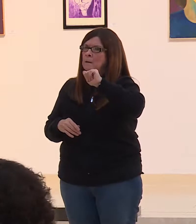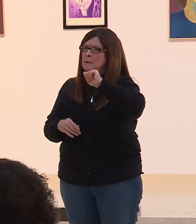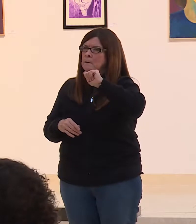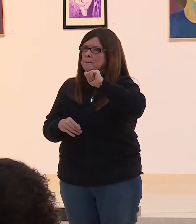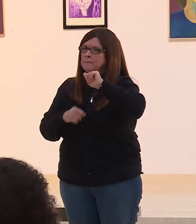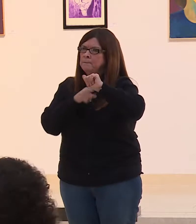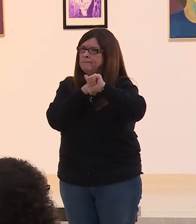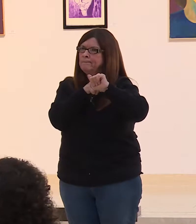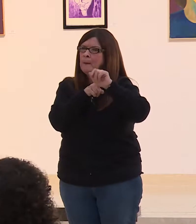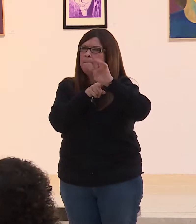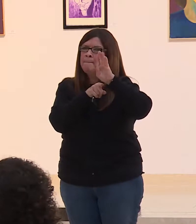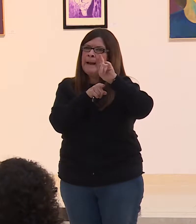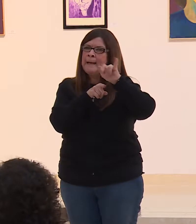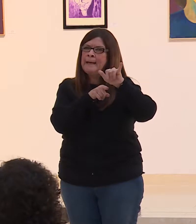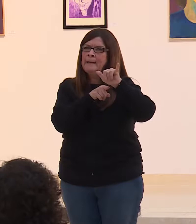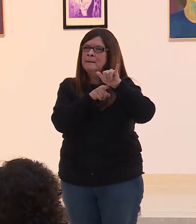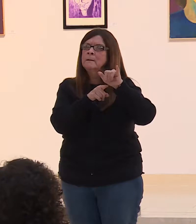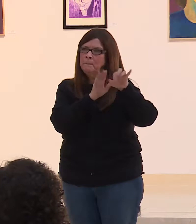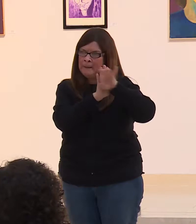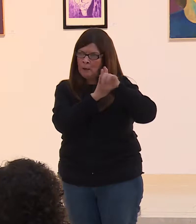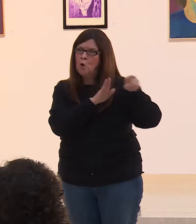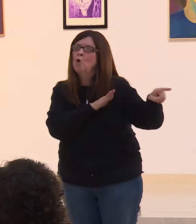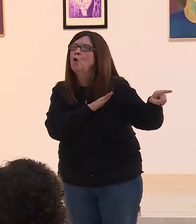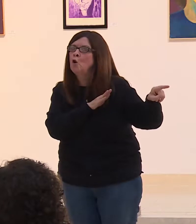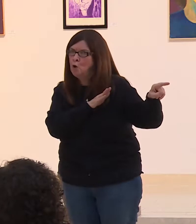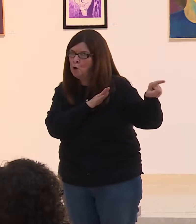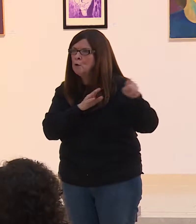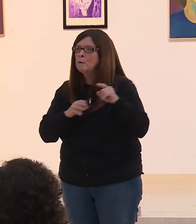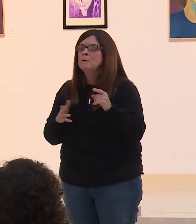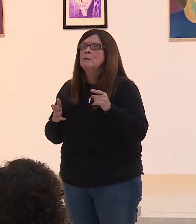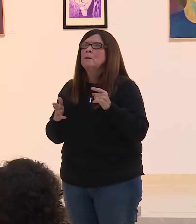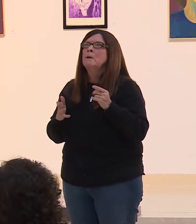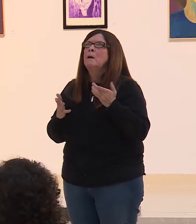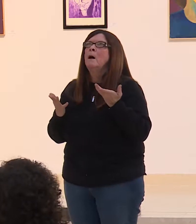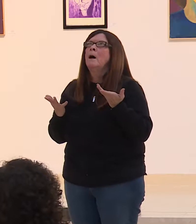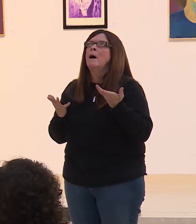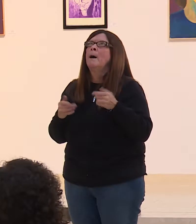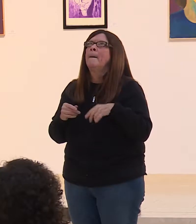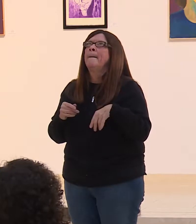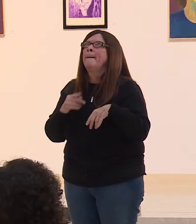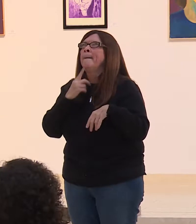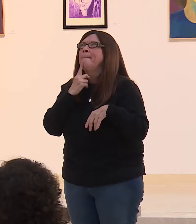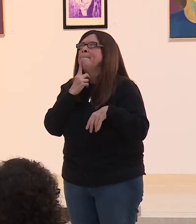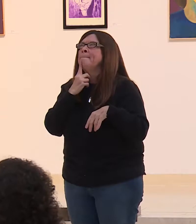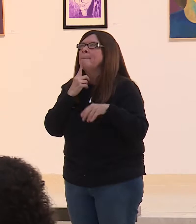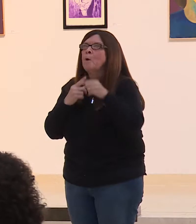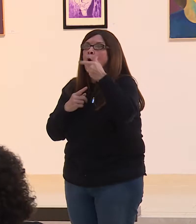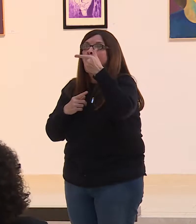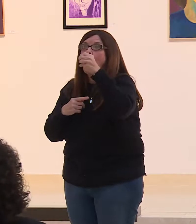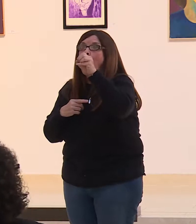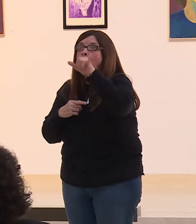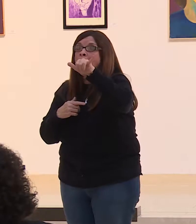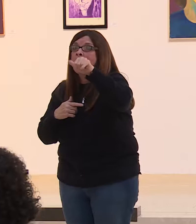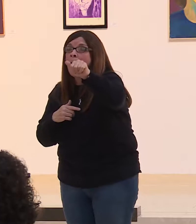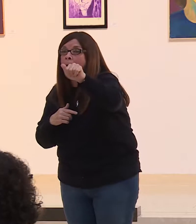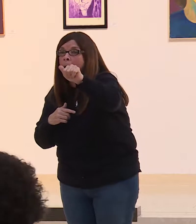of the De'VIA movement, so we selected her.